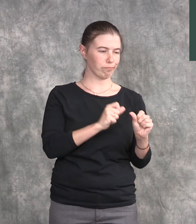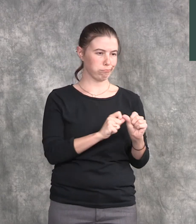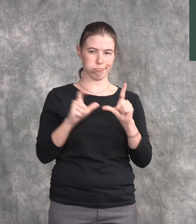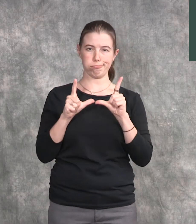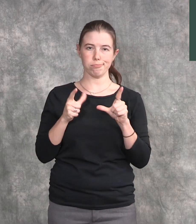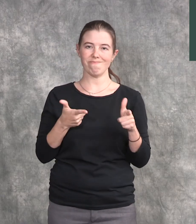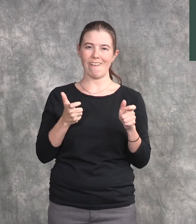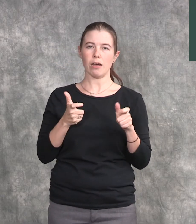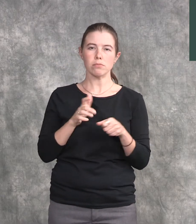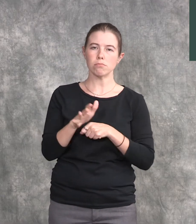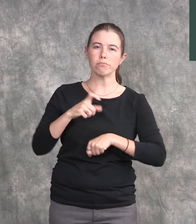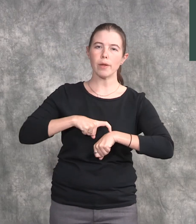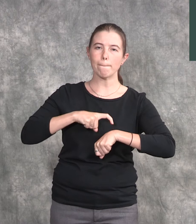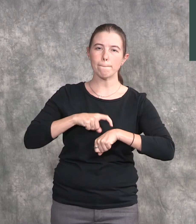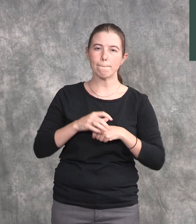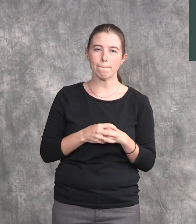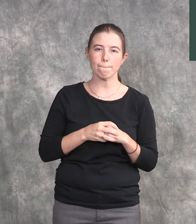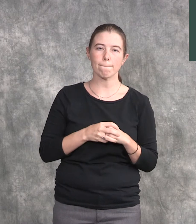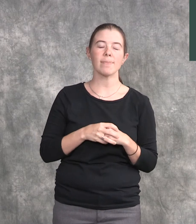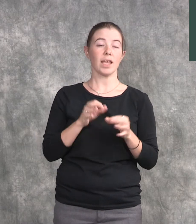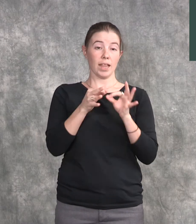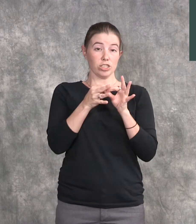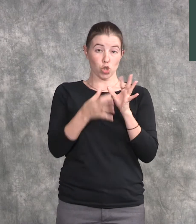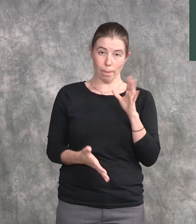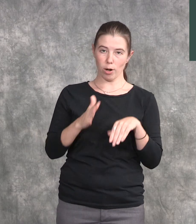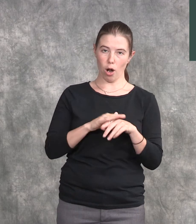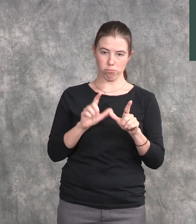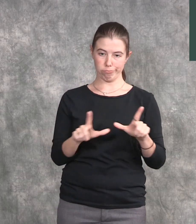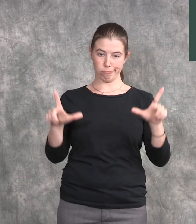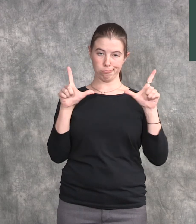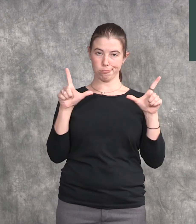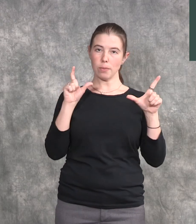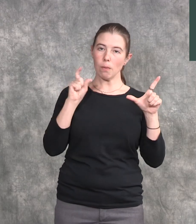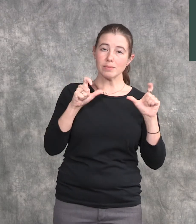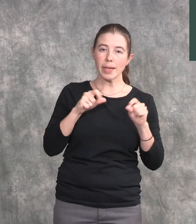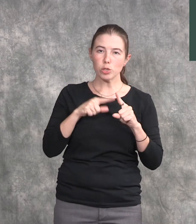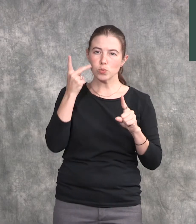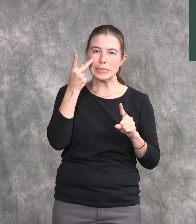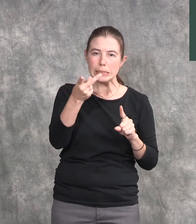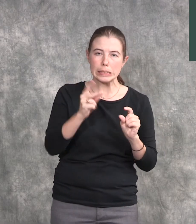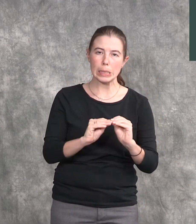to open it in a reasonable amount of time. The interpreter on the screen must